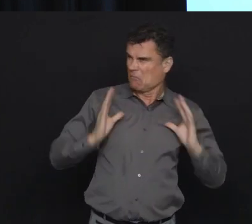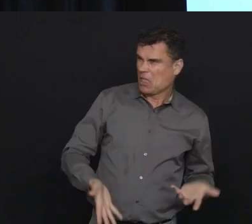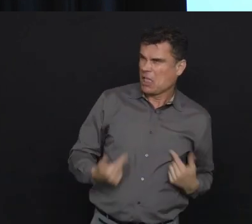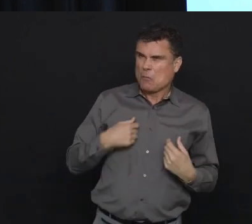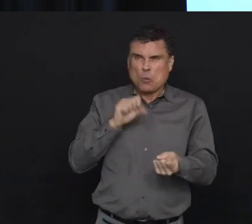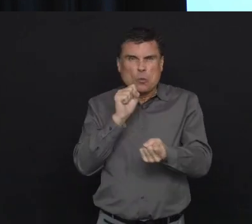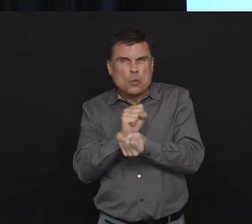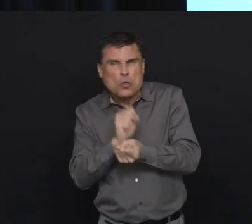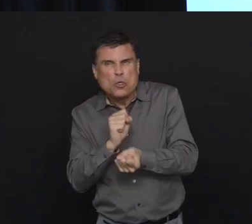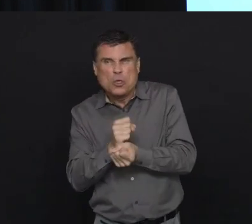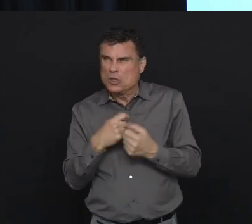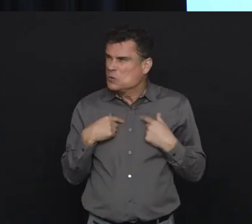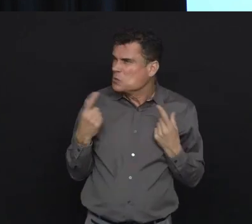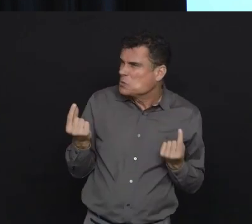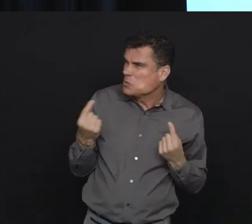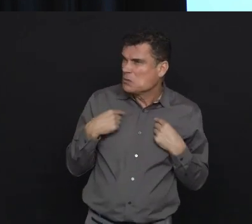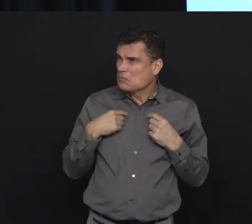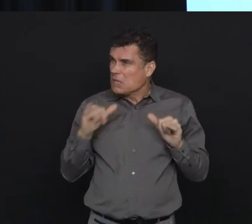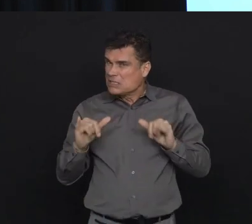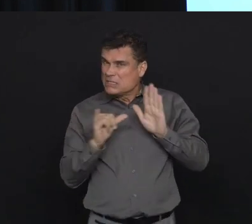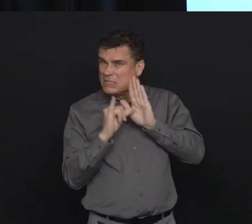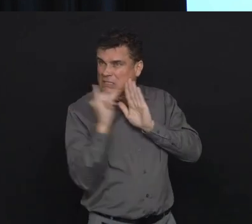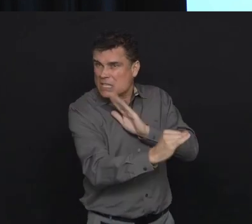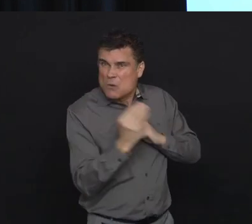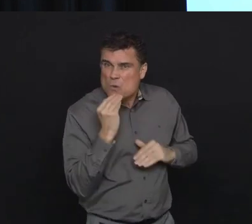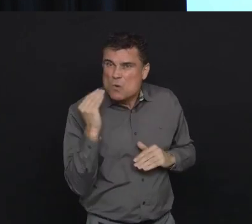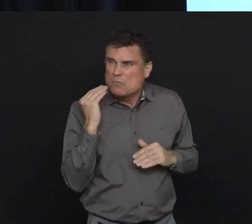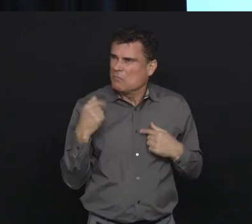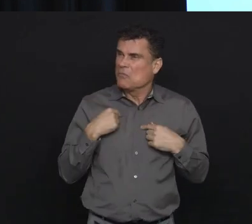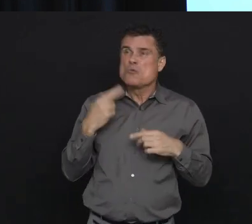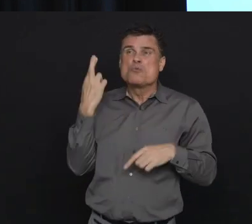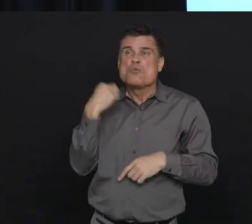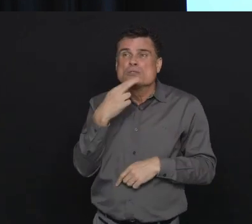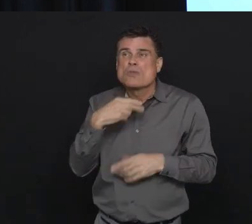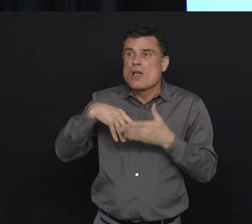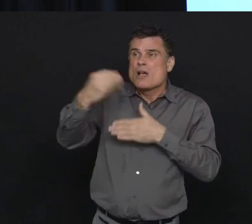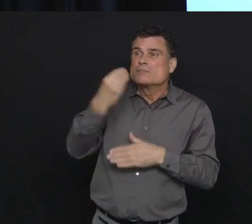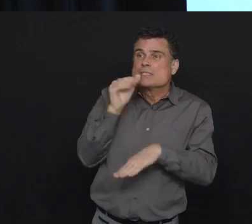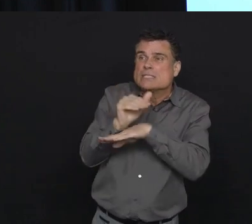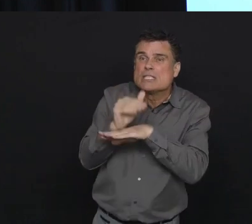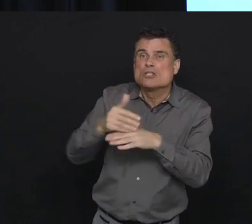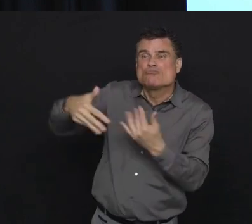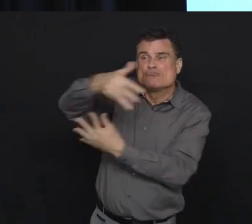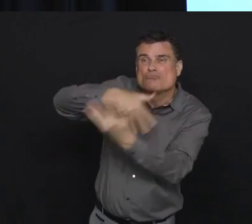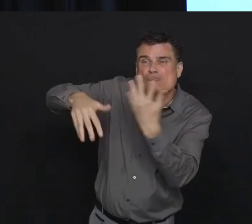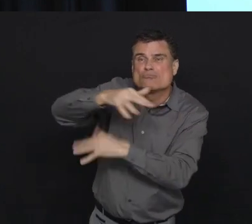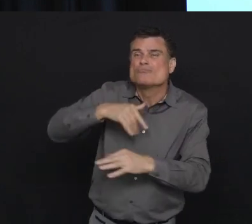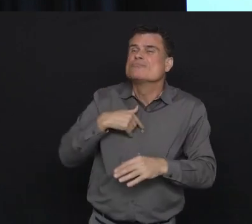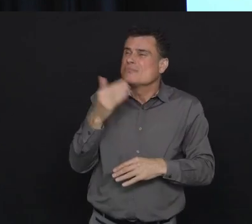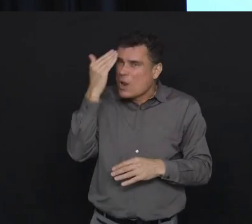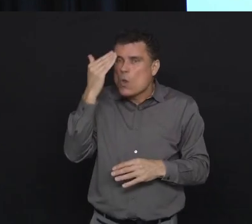groups like restaurants, and bars and as you know, we have restricted